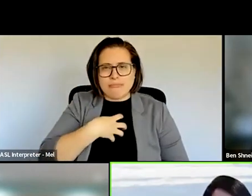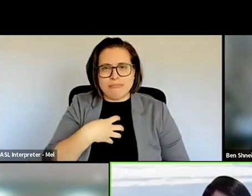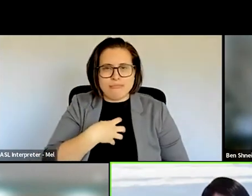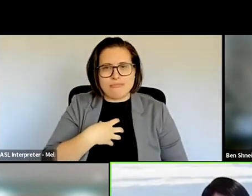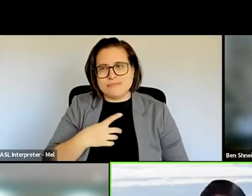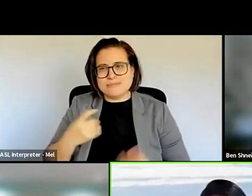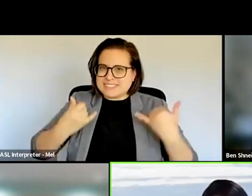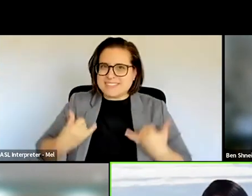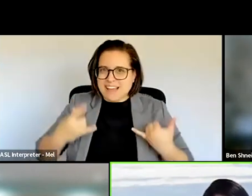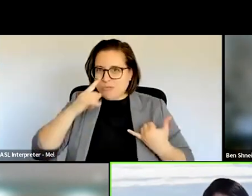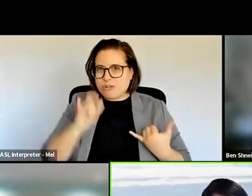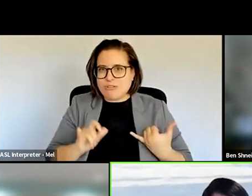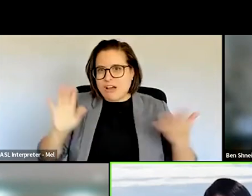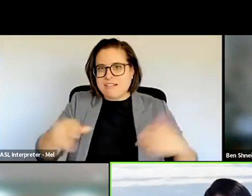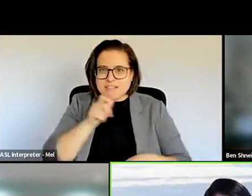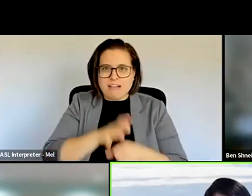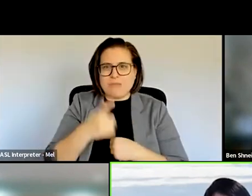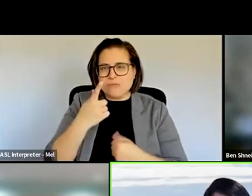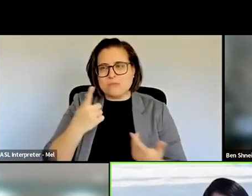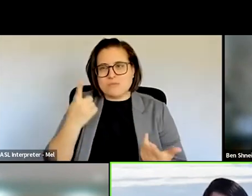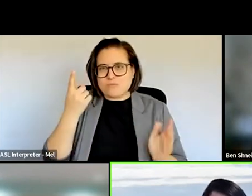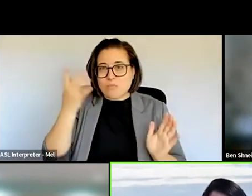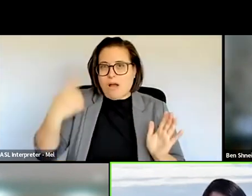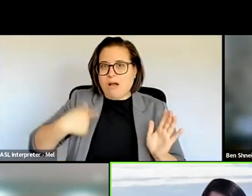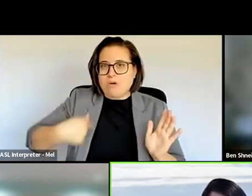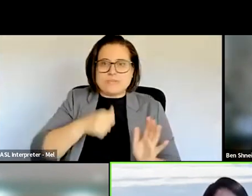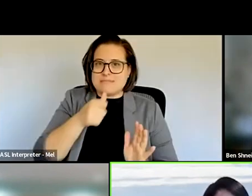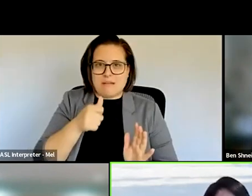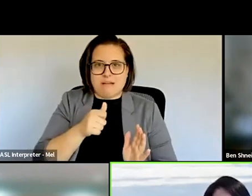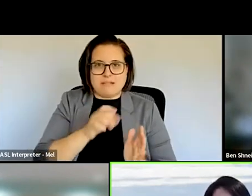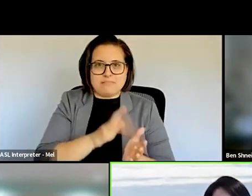because we're not using it properly. So we wrap it and we actually put